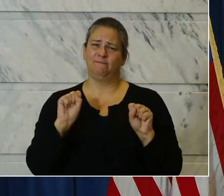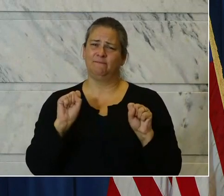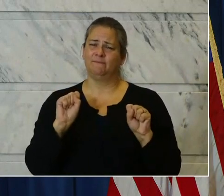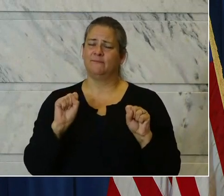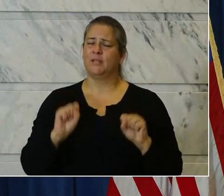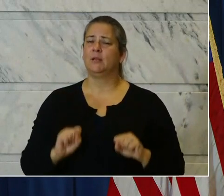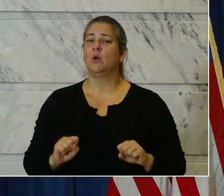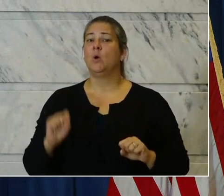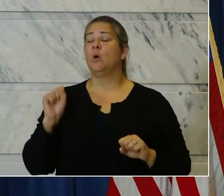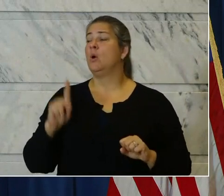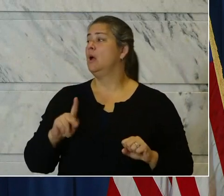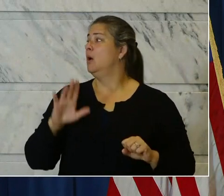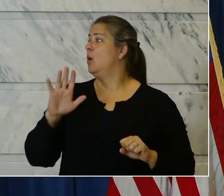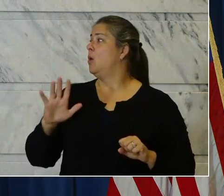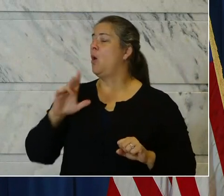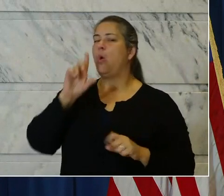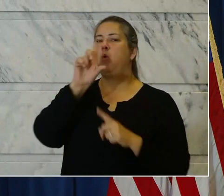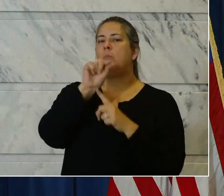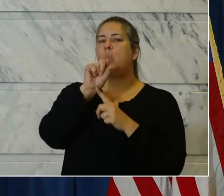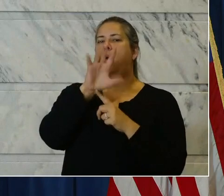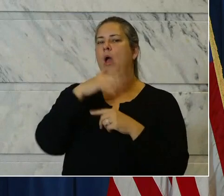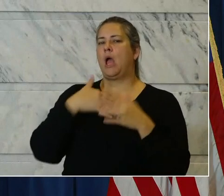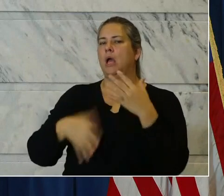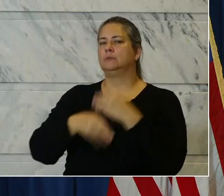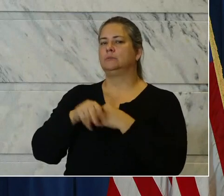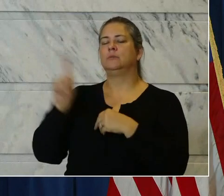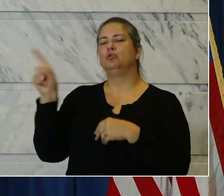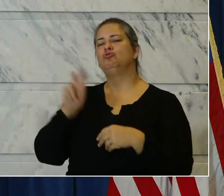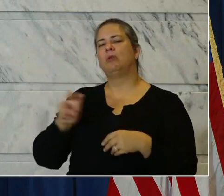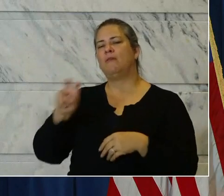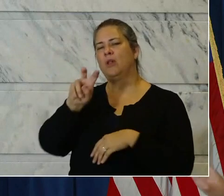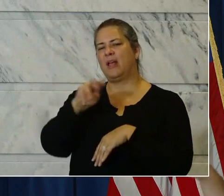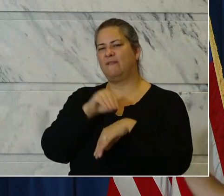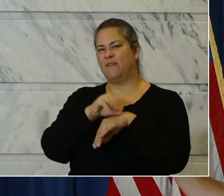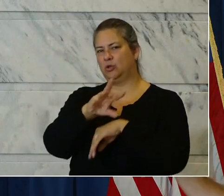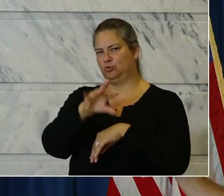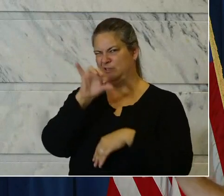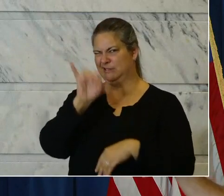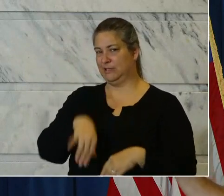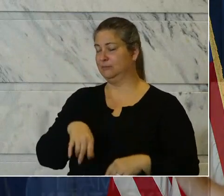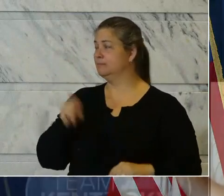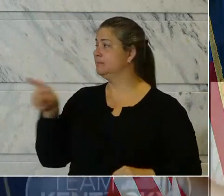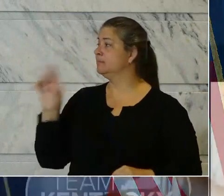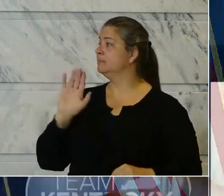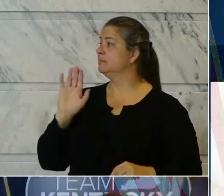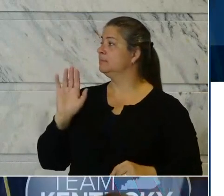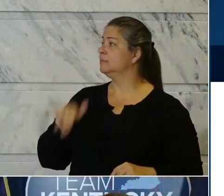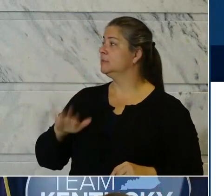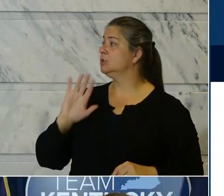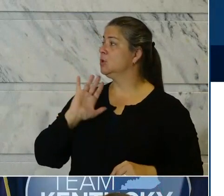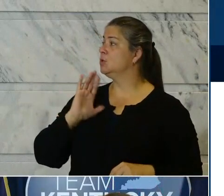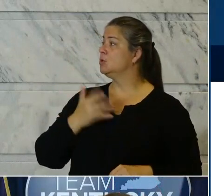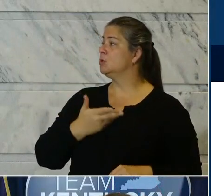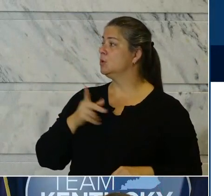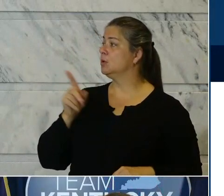SAFE FOR HIM. ALL RIGHT. ALL